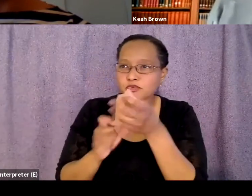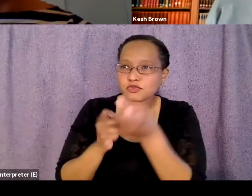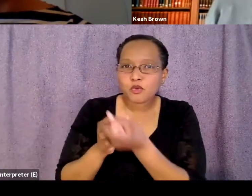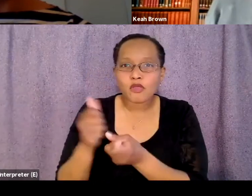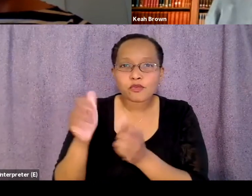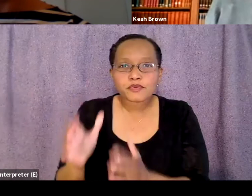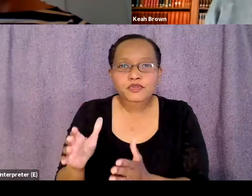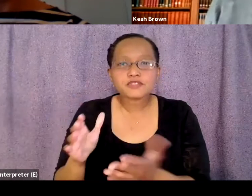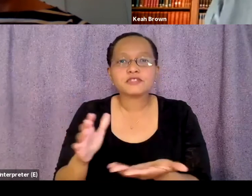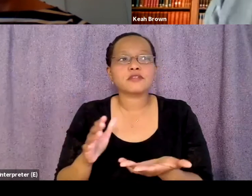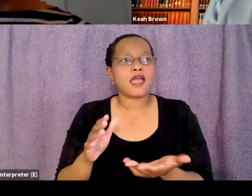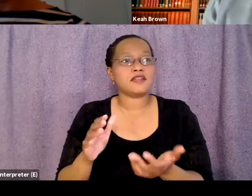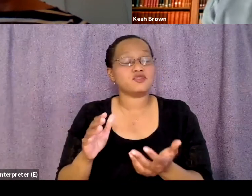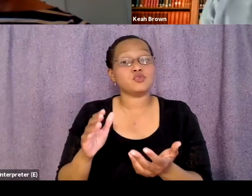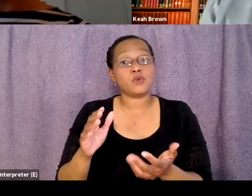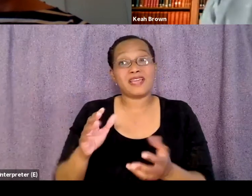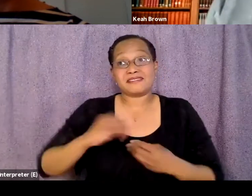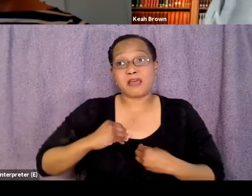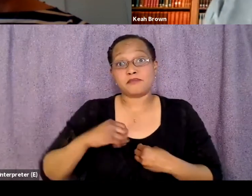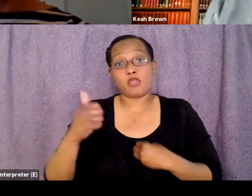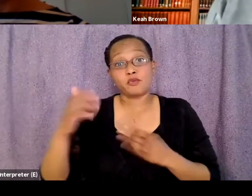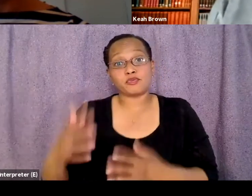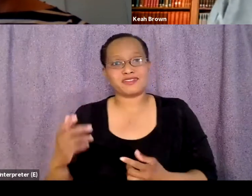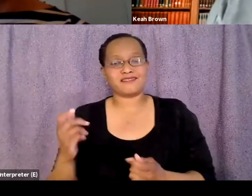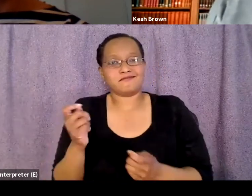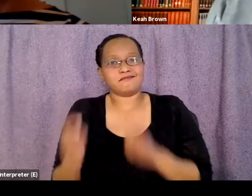able to be edited because if you want to be a writer and you want to be an author.